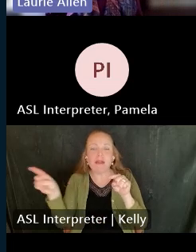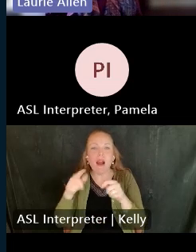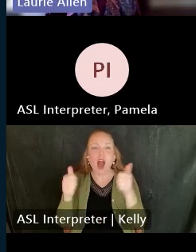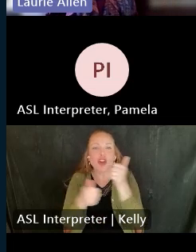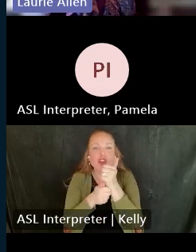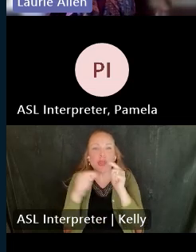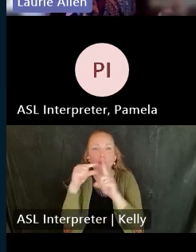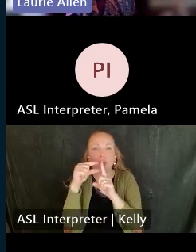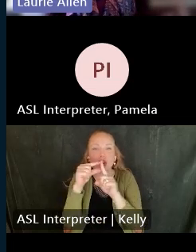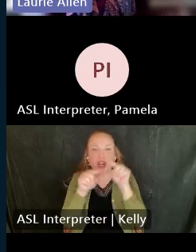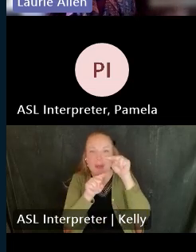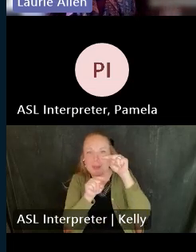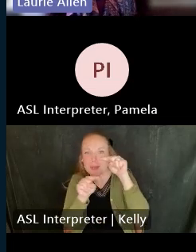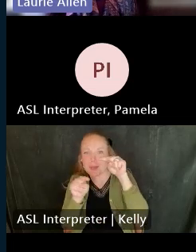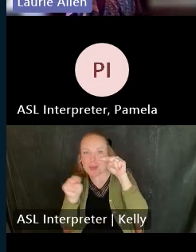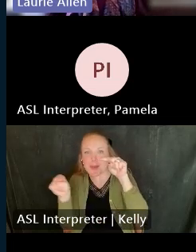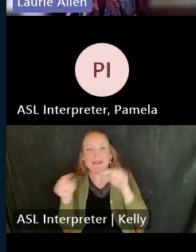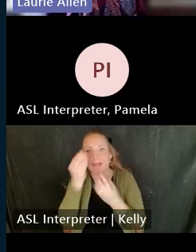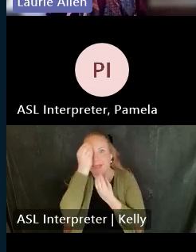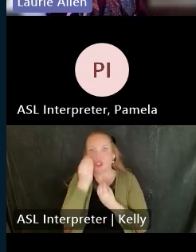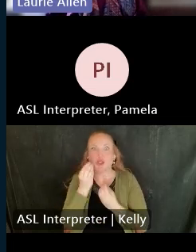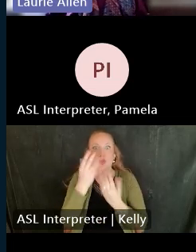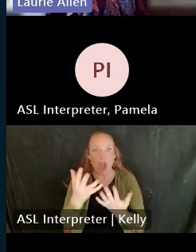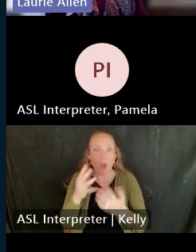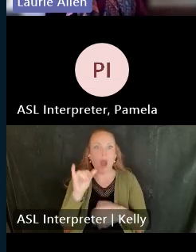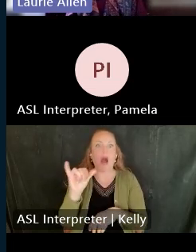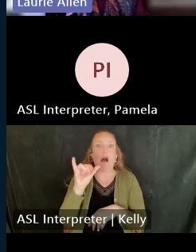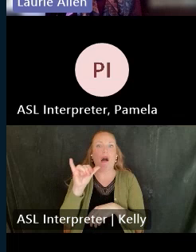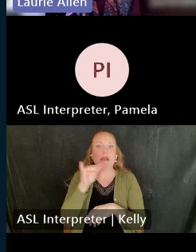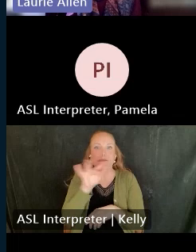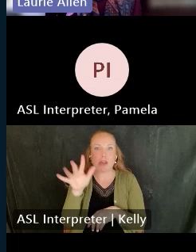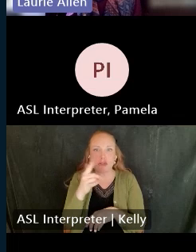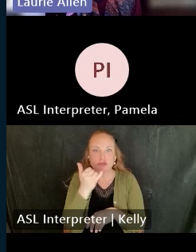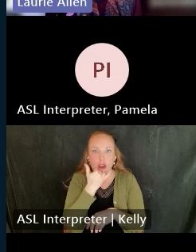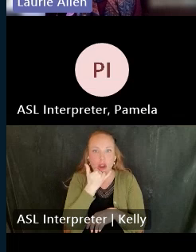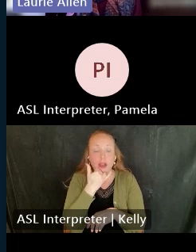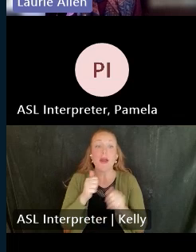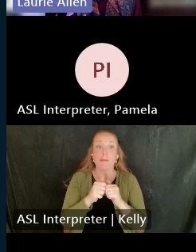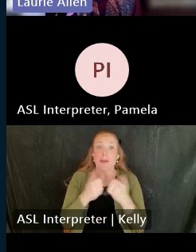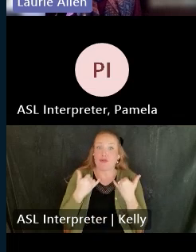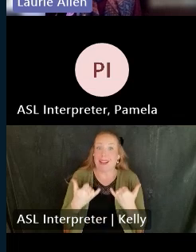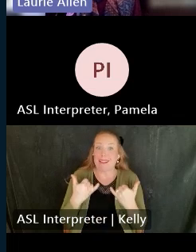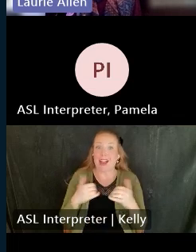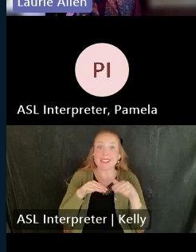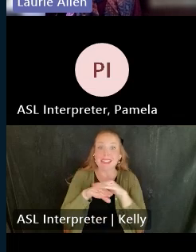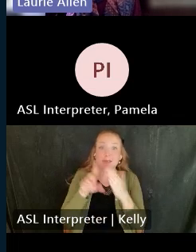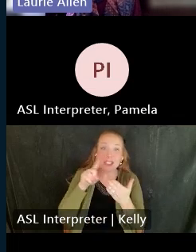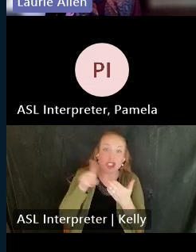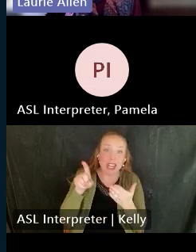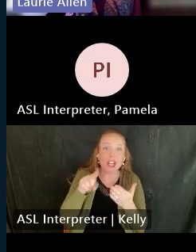So it's right there in canvas. Currently with Accessibility Checker, you have to remember to run it on the back end and we all forget.